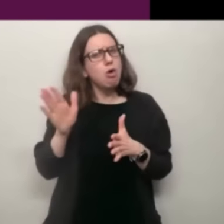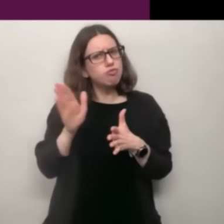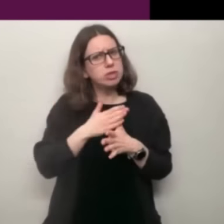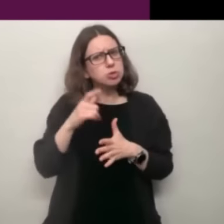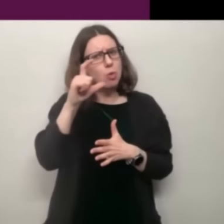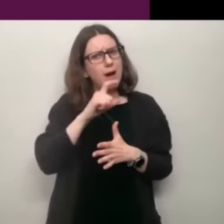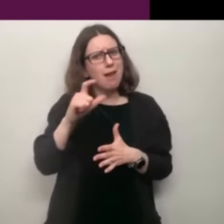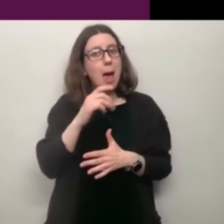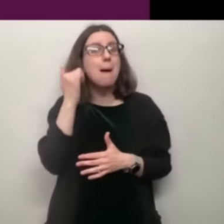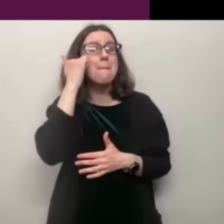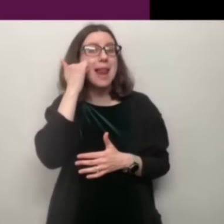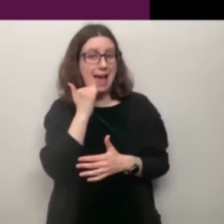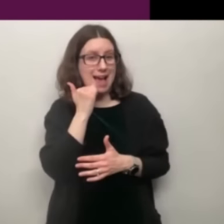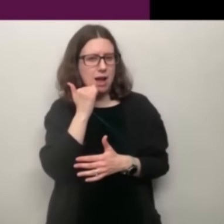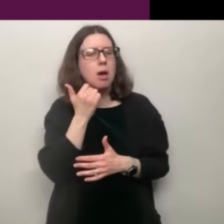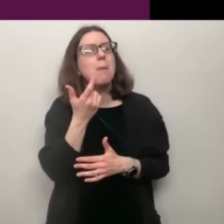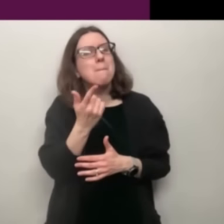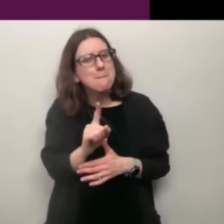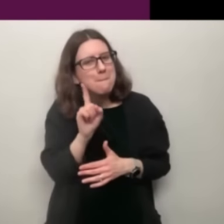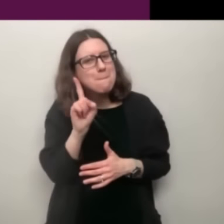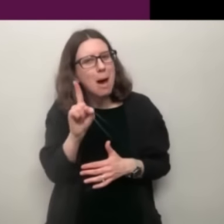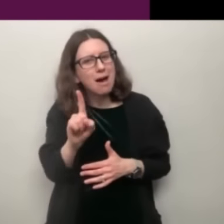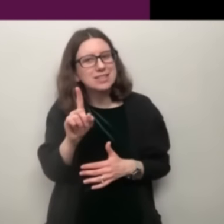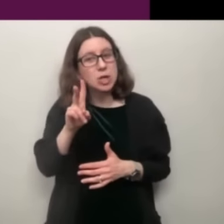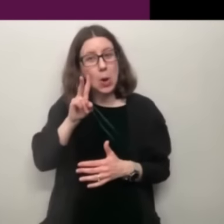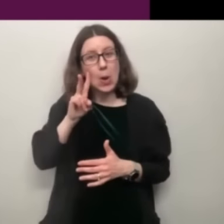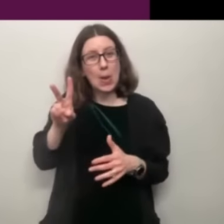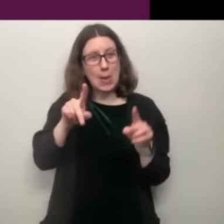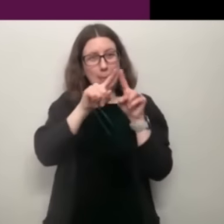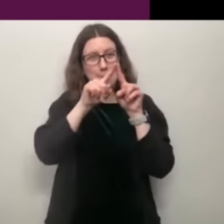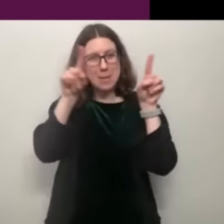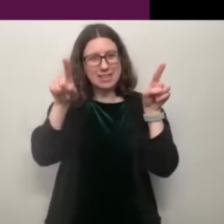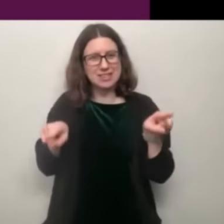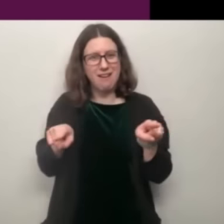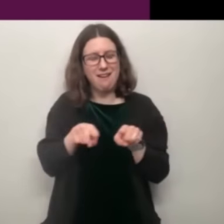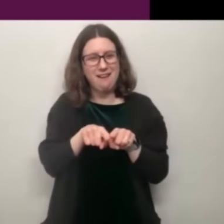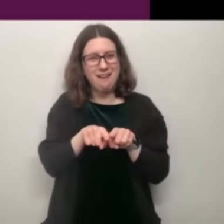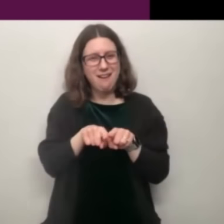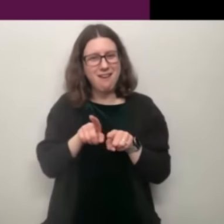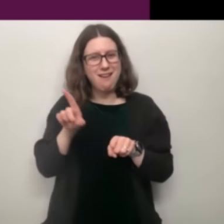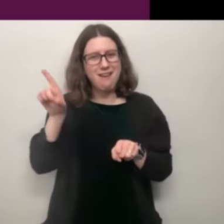So here's the star image, it's like an impenetrable image here.